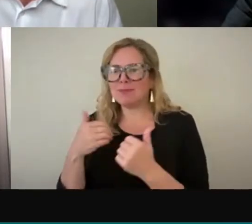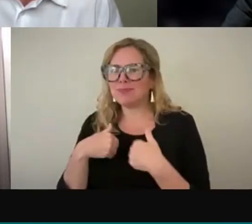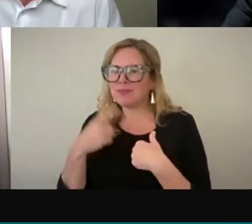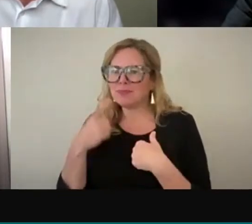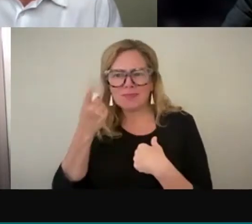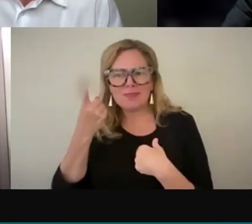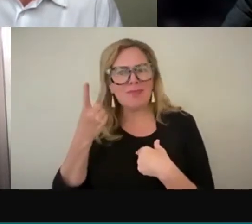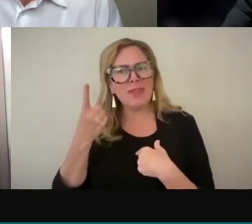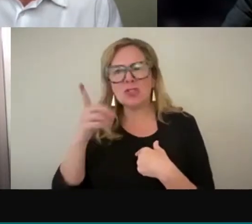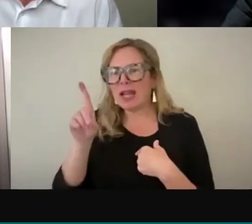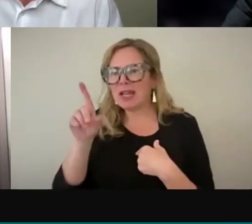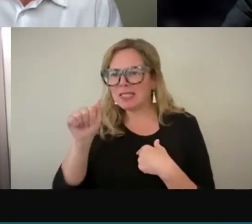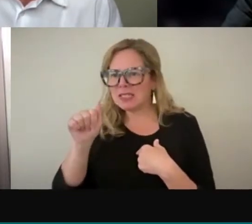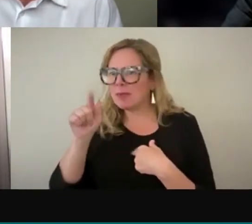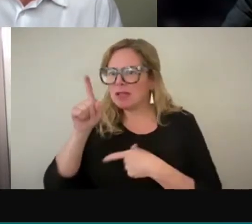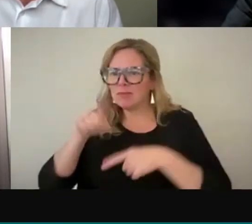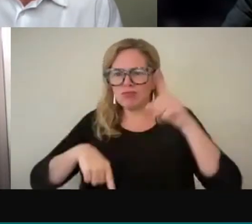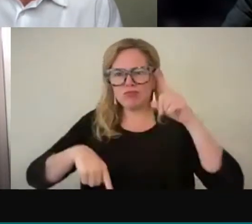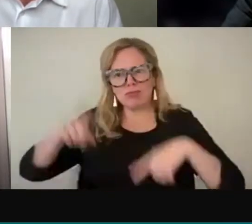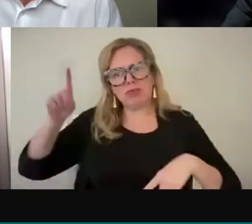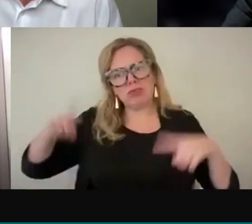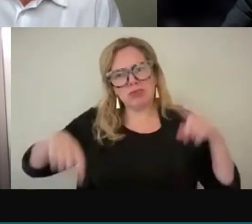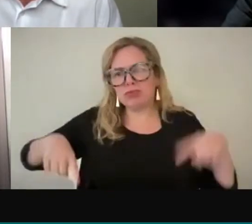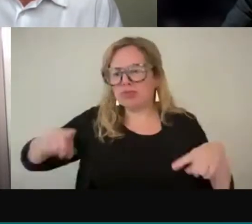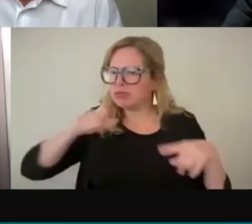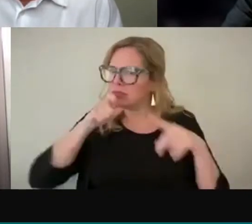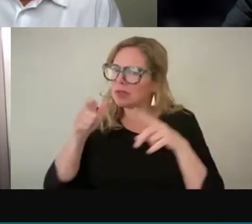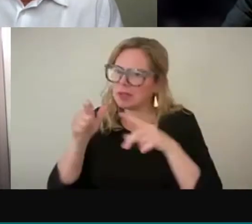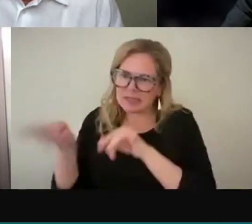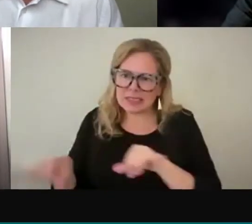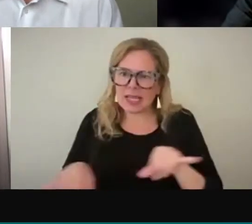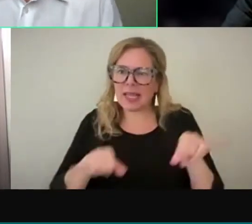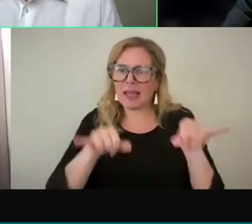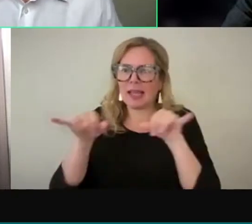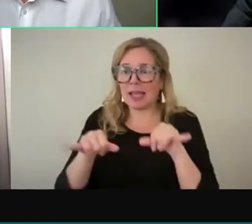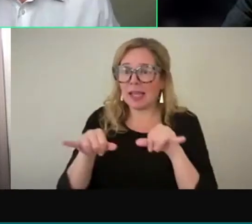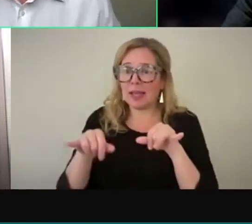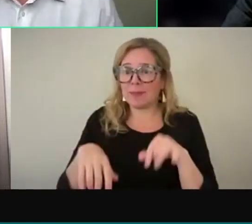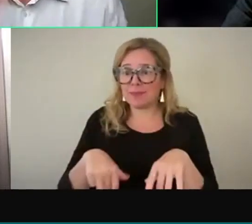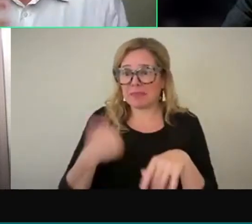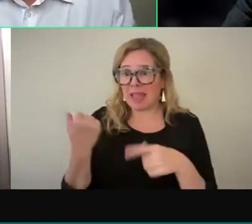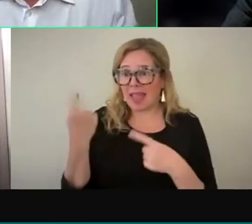broader communities. Any thoughts on that, Roy? >> Roy Schoenberg: Yeah, I'm happy to jump in.